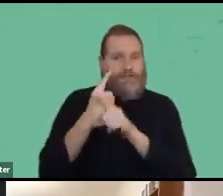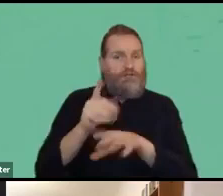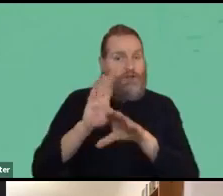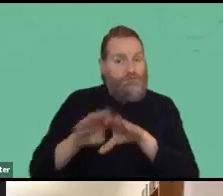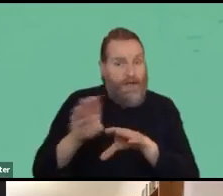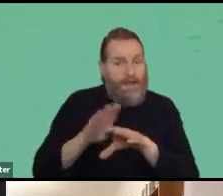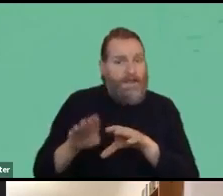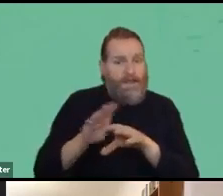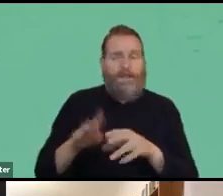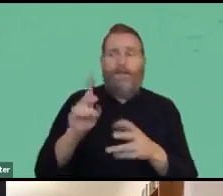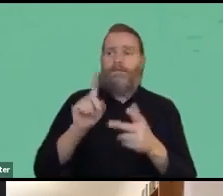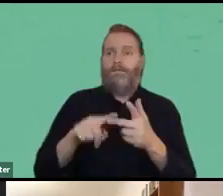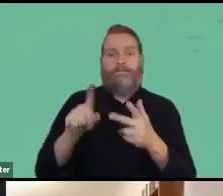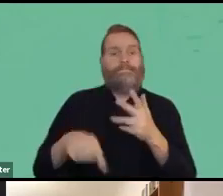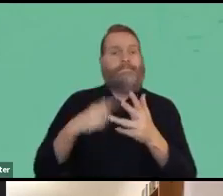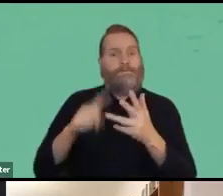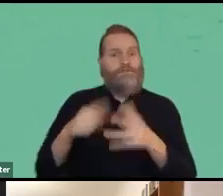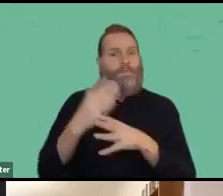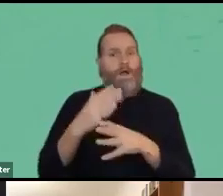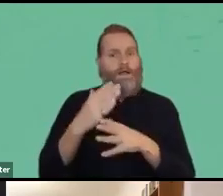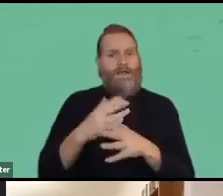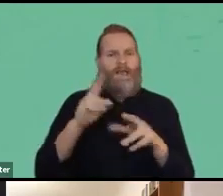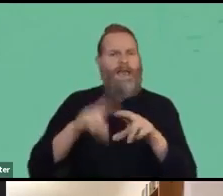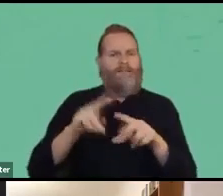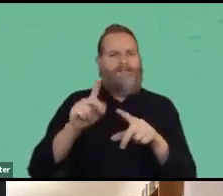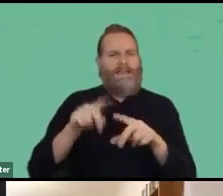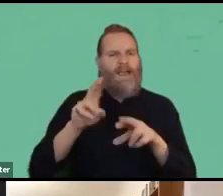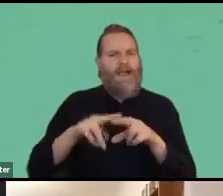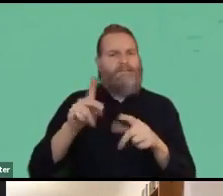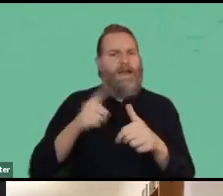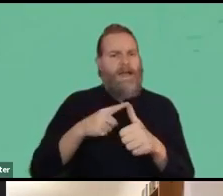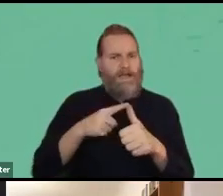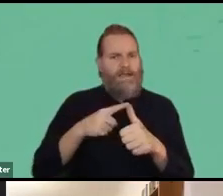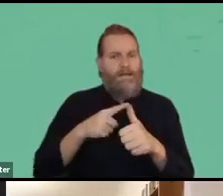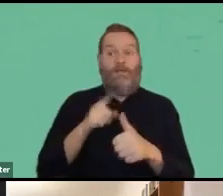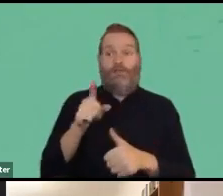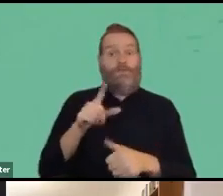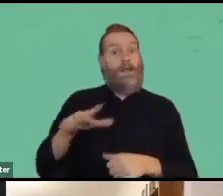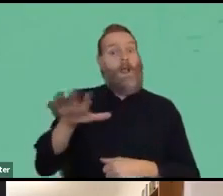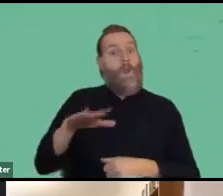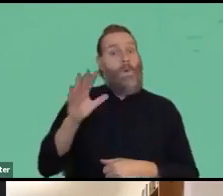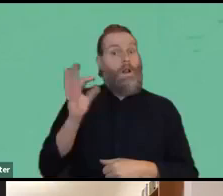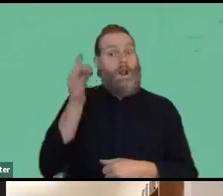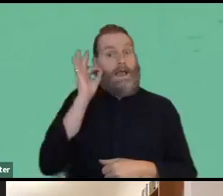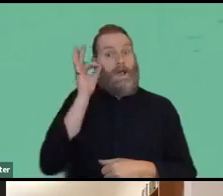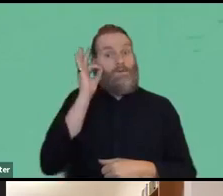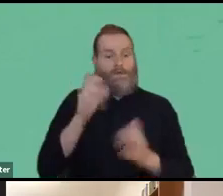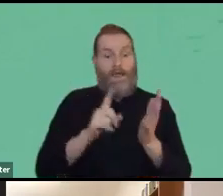a local councillor on Luton borough council since 2011 prior to being elected in parliament served